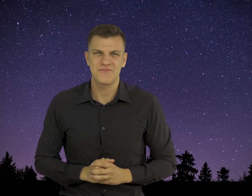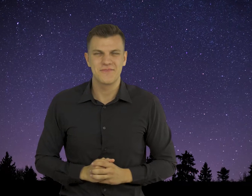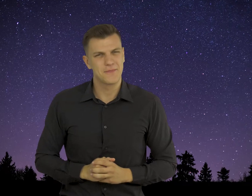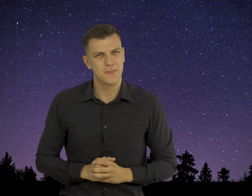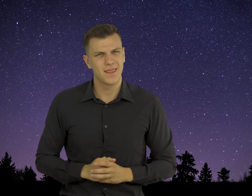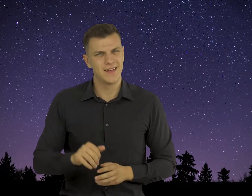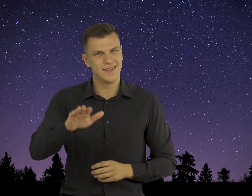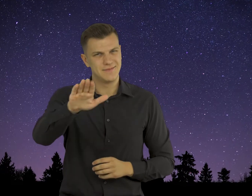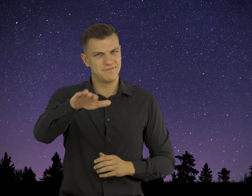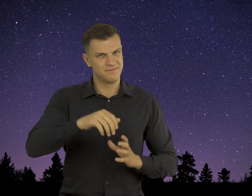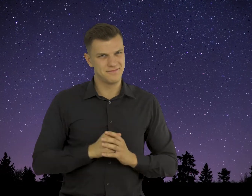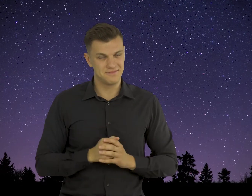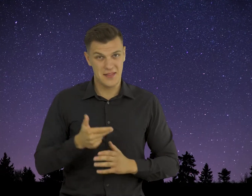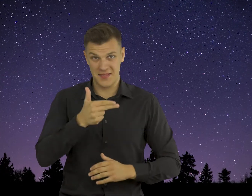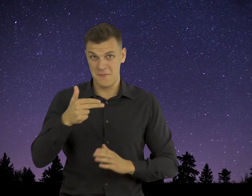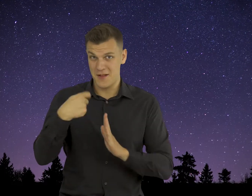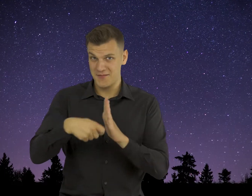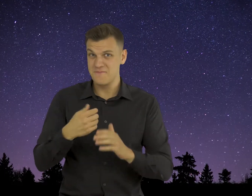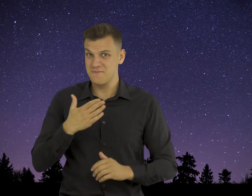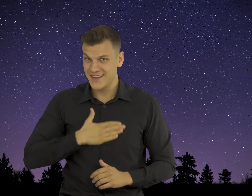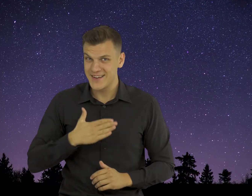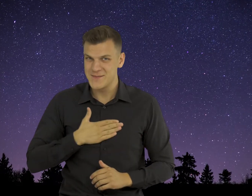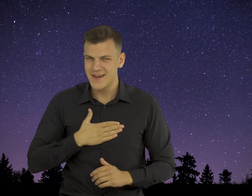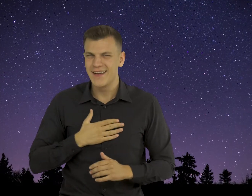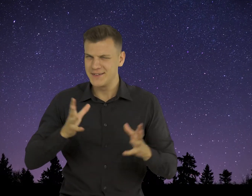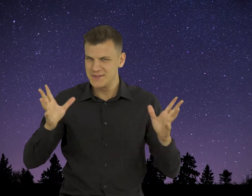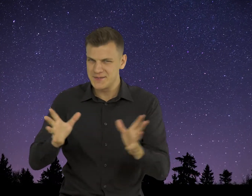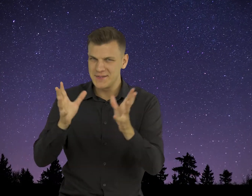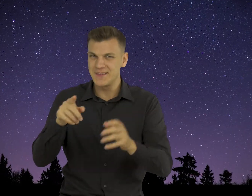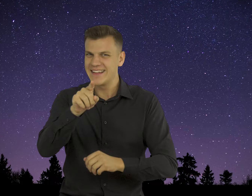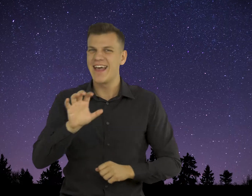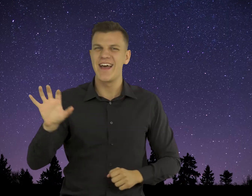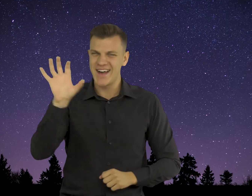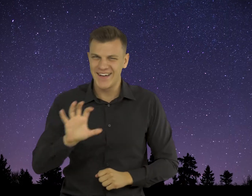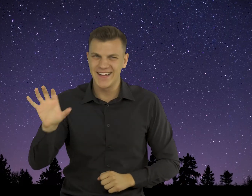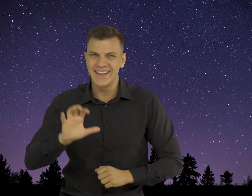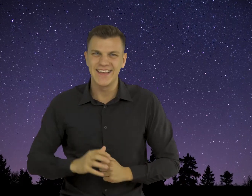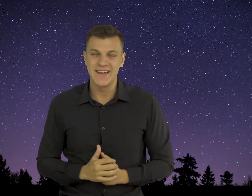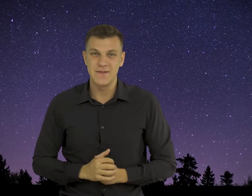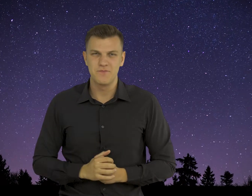Do you like this idea? I encourage you to watch the next episodes.